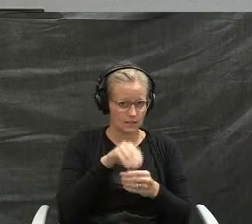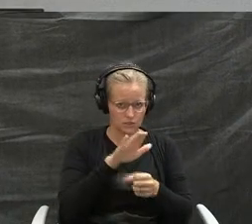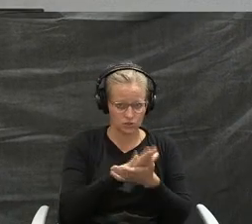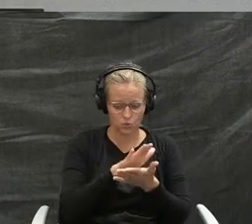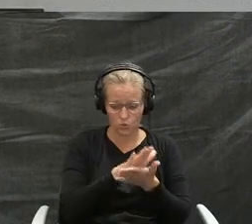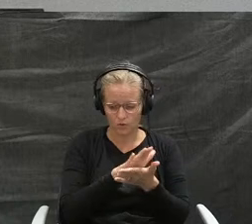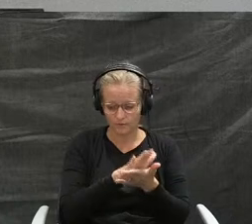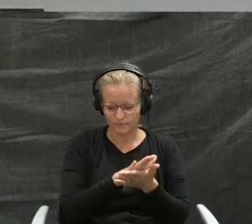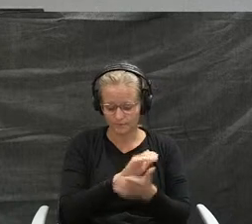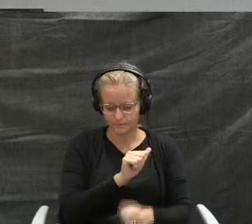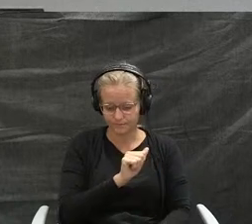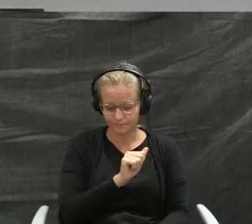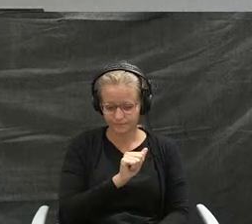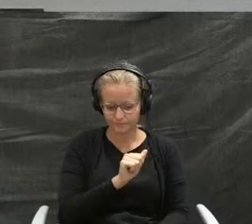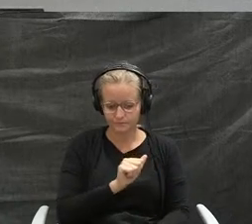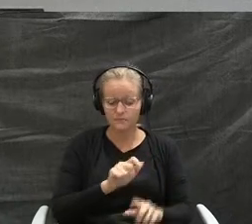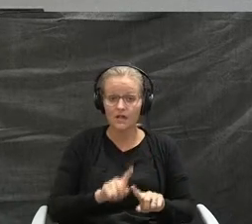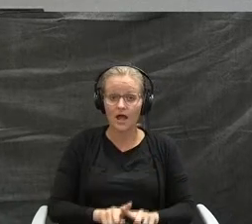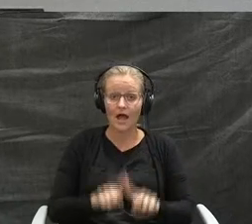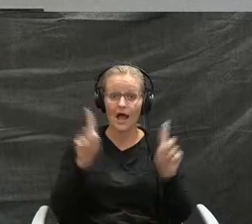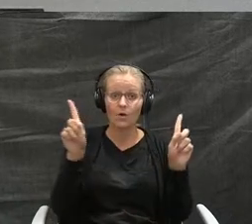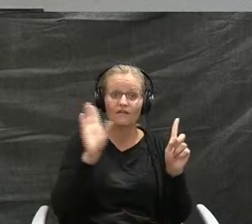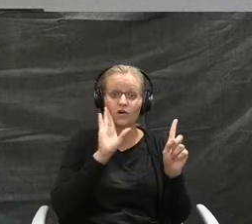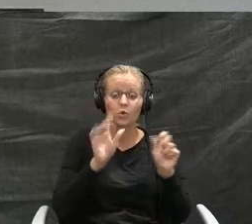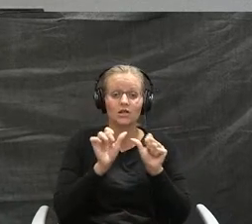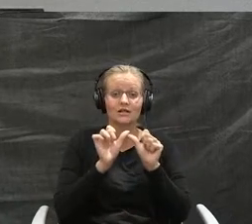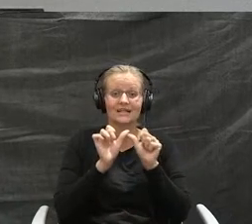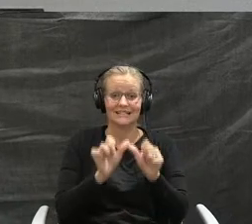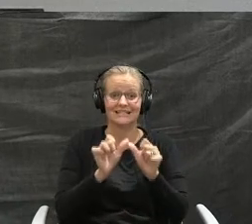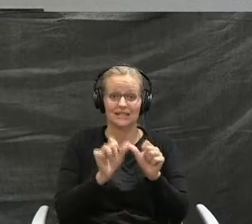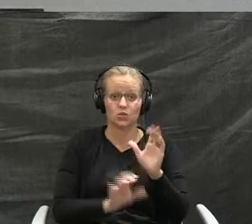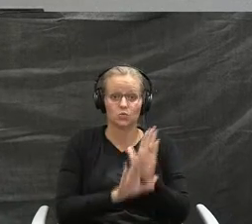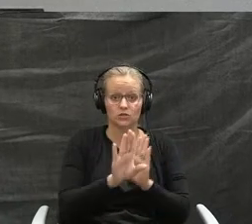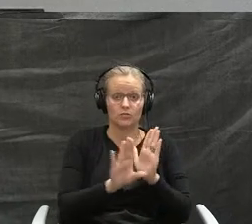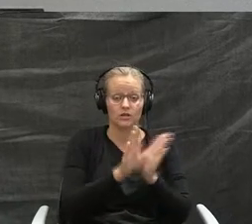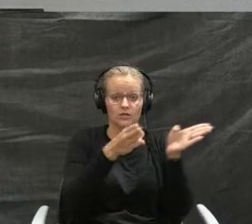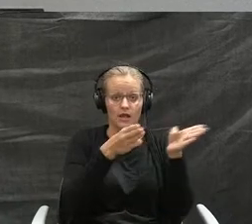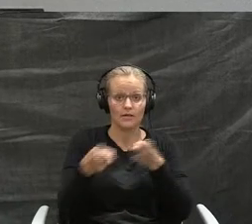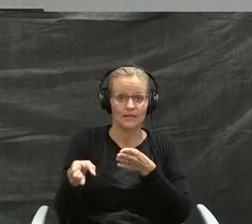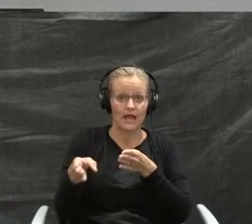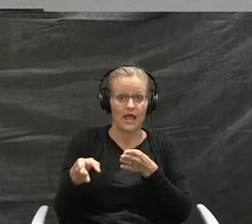option one, which is the fully open for the time when we are